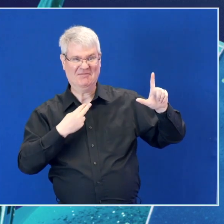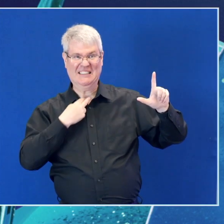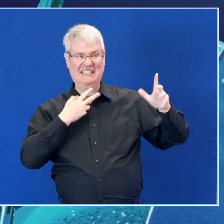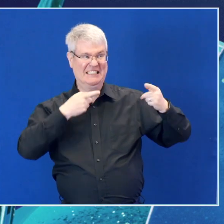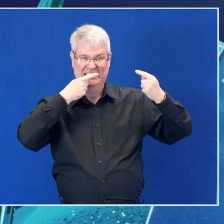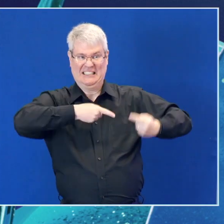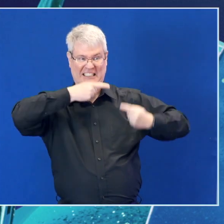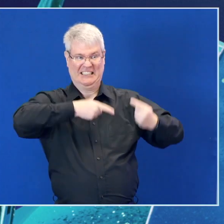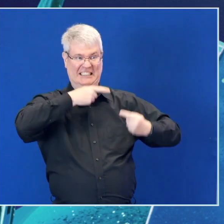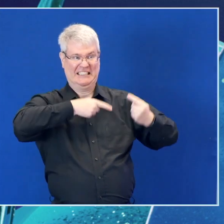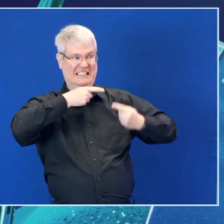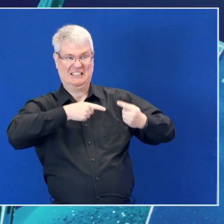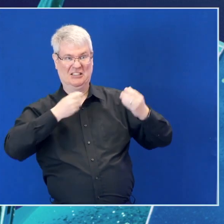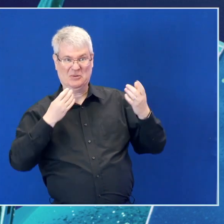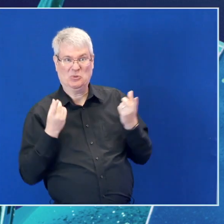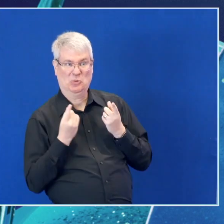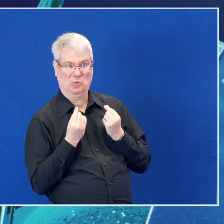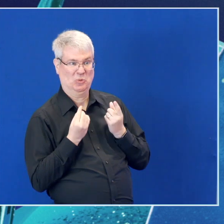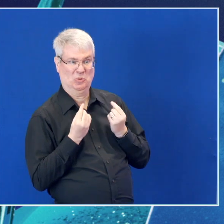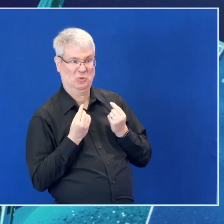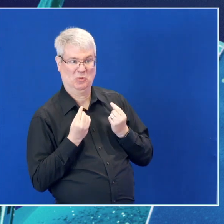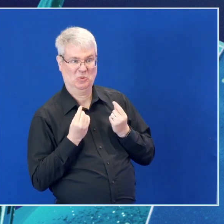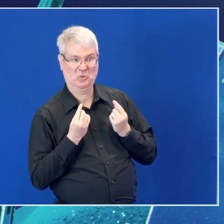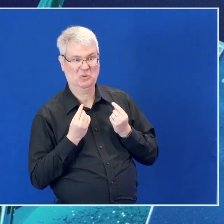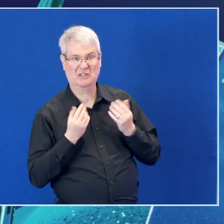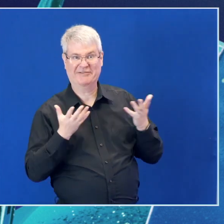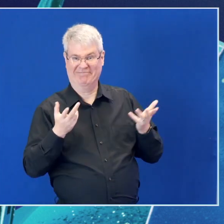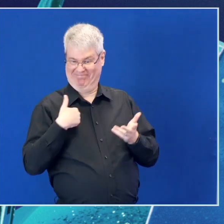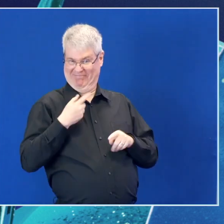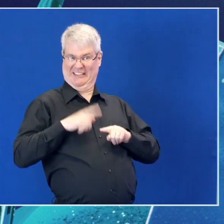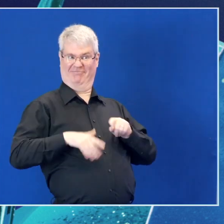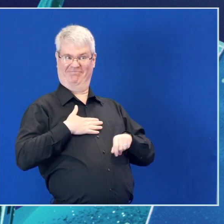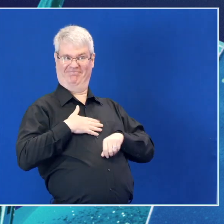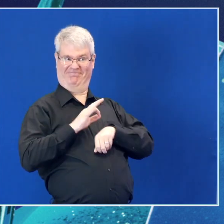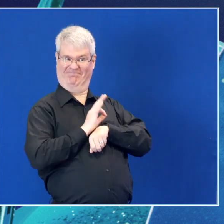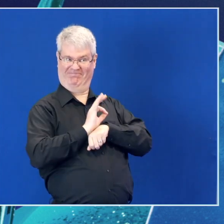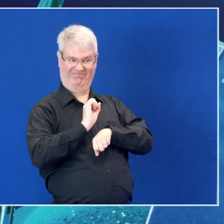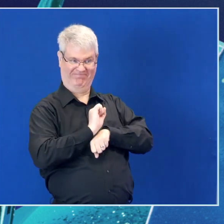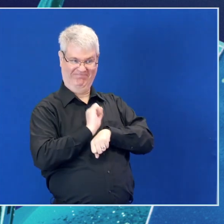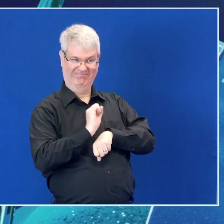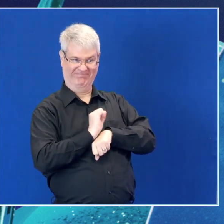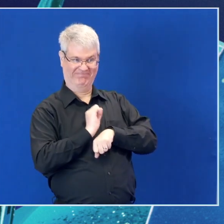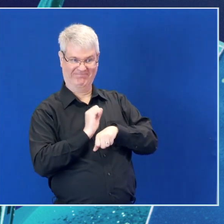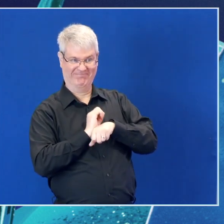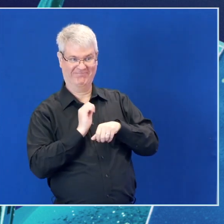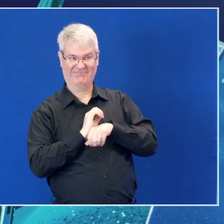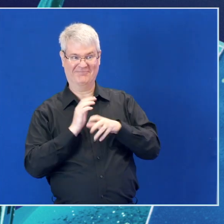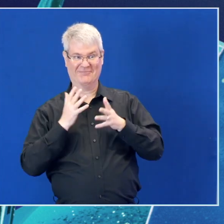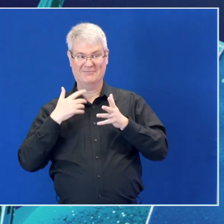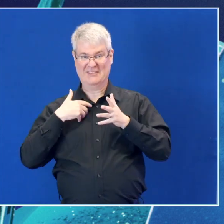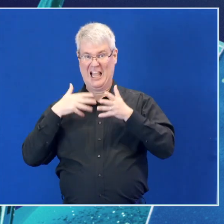then it's not an effective tool. And the more time you can spend on that, it becomes absolutely critical.